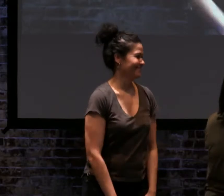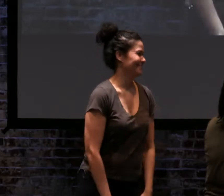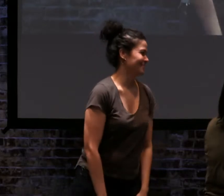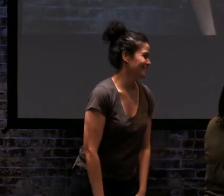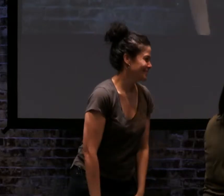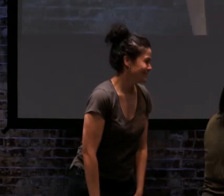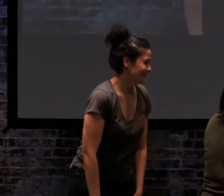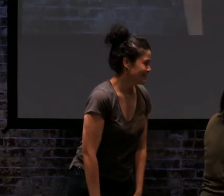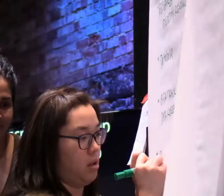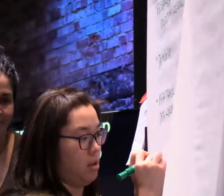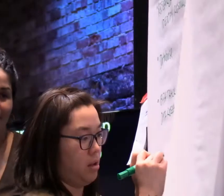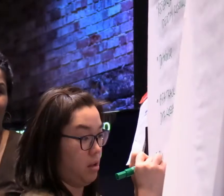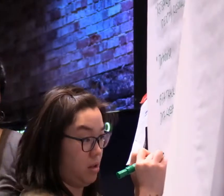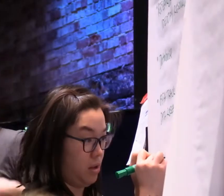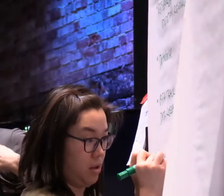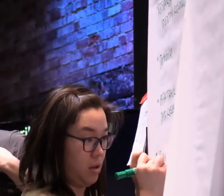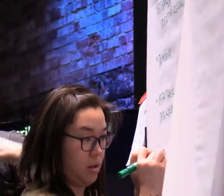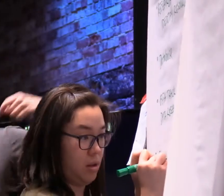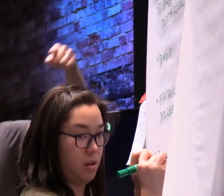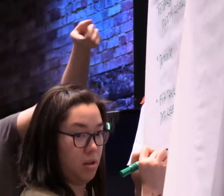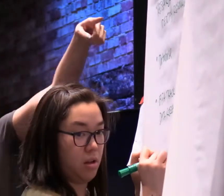I'm trying to manage so many spinning plates here.